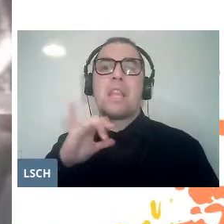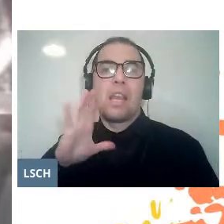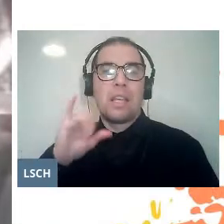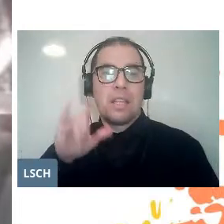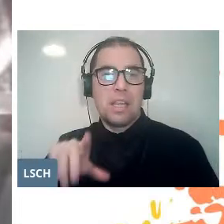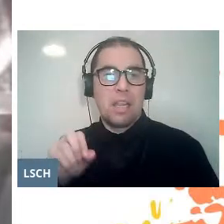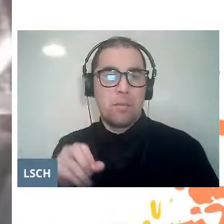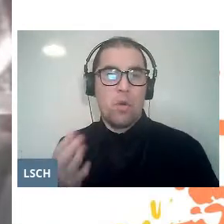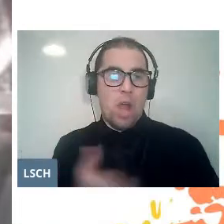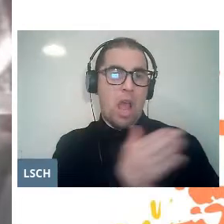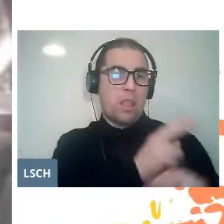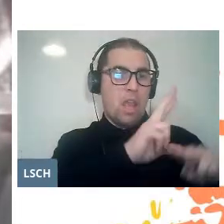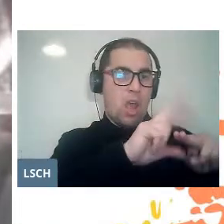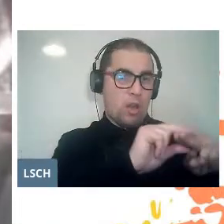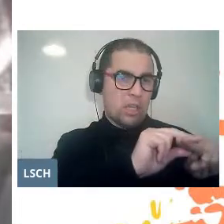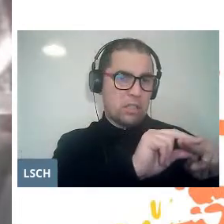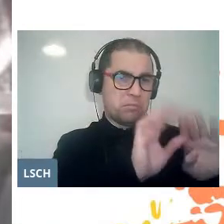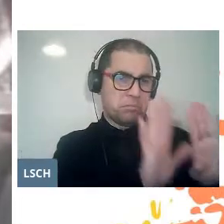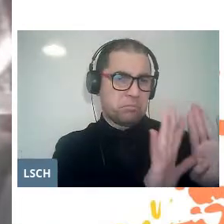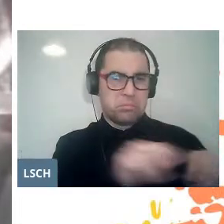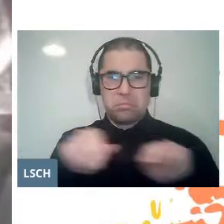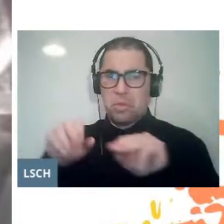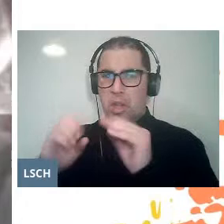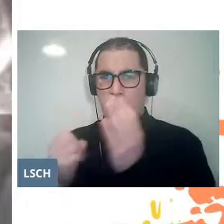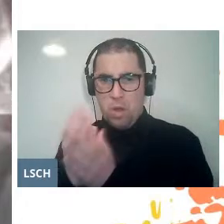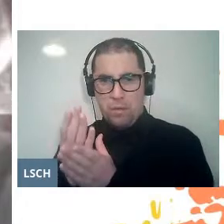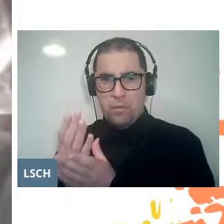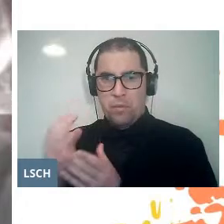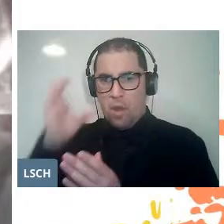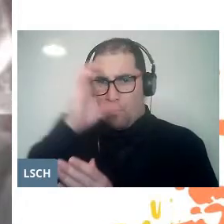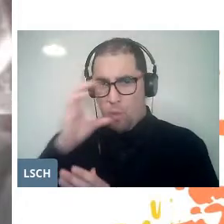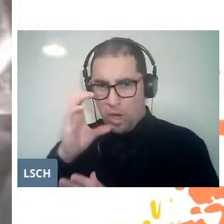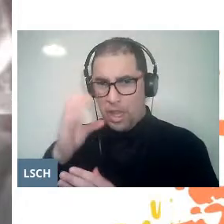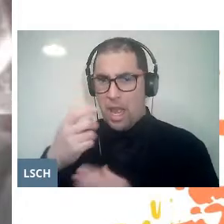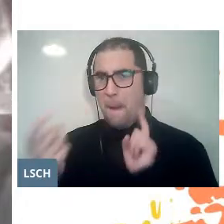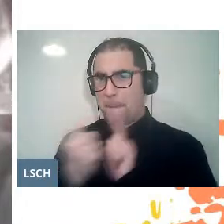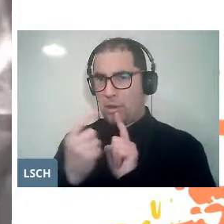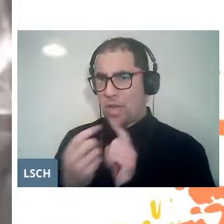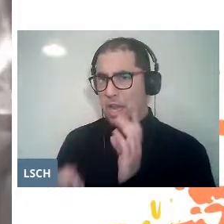was characterized by the personal search for the new, by the predominance